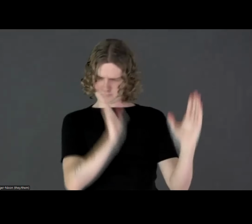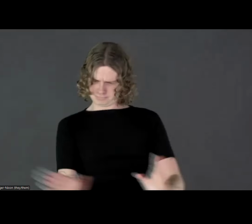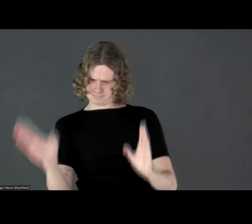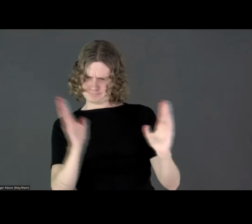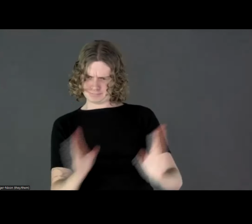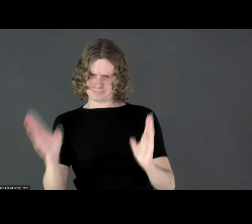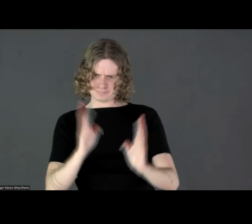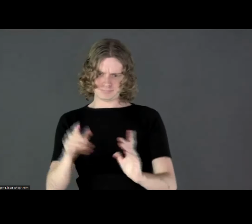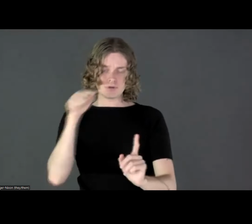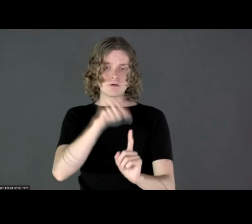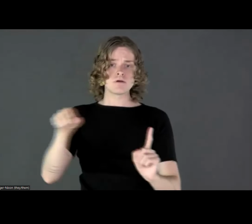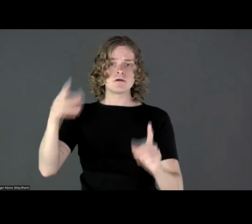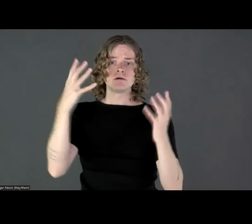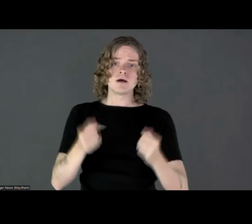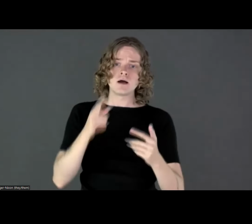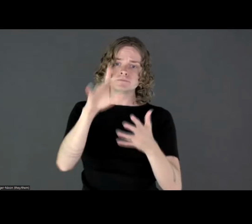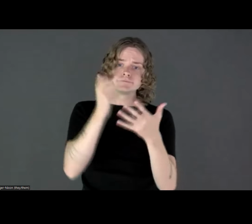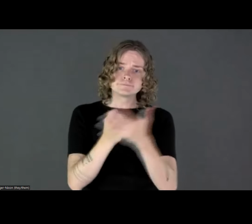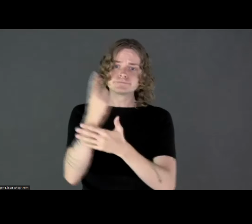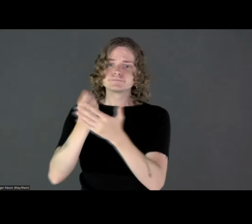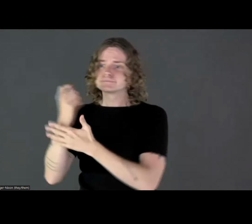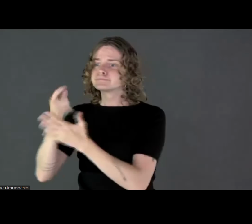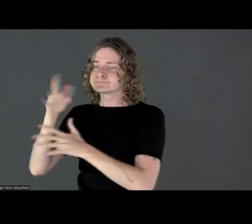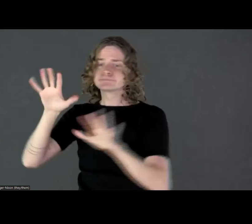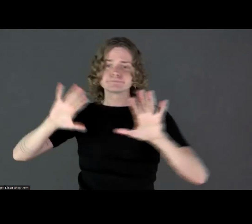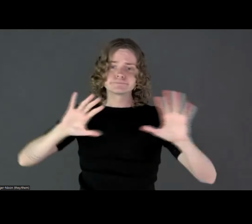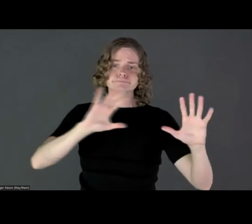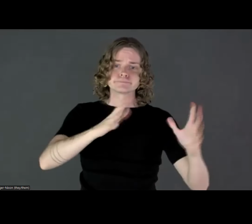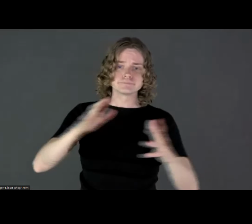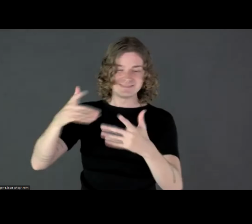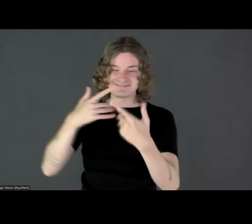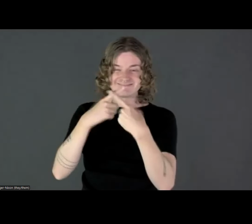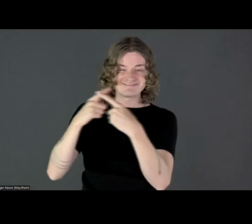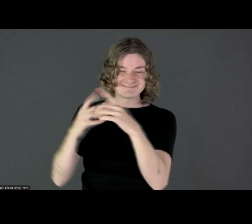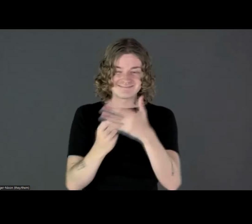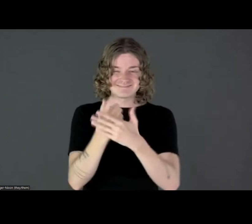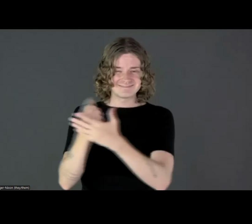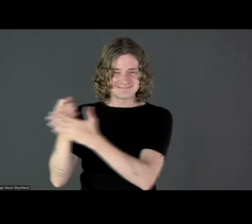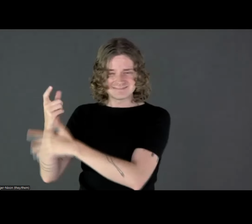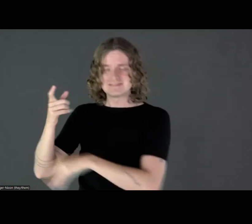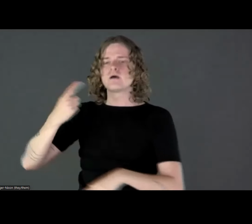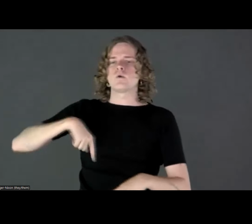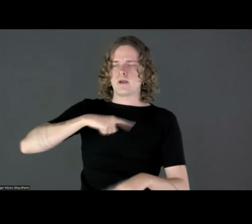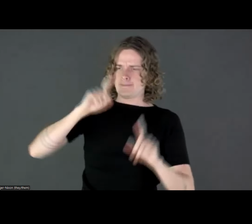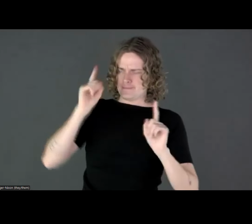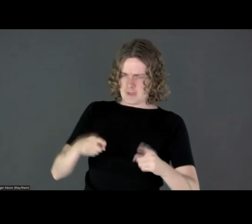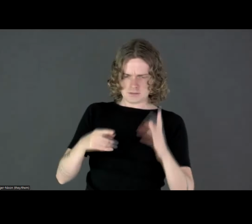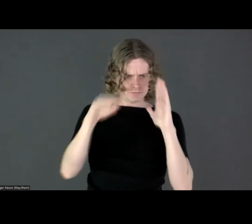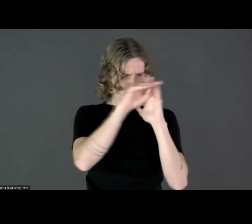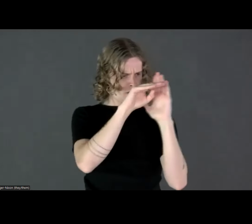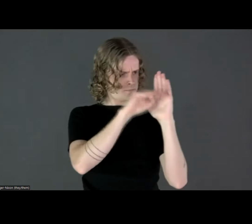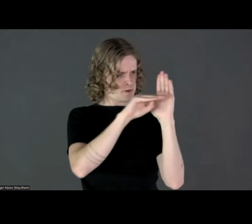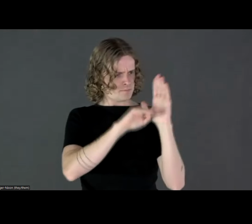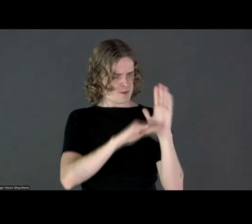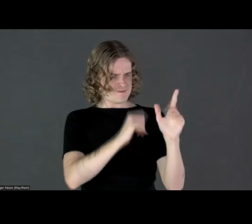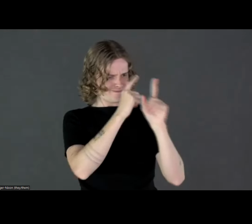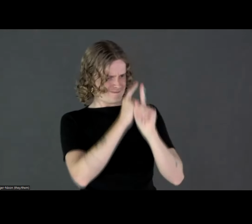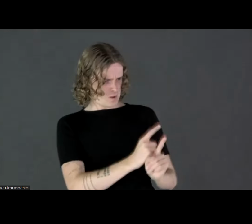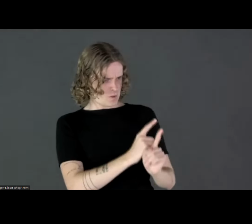which identify human and financial resources protocol and accountability clearly established.